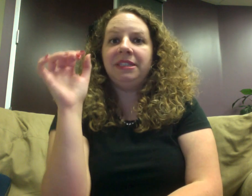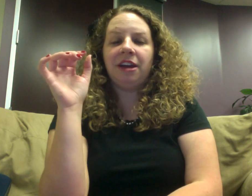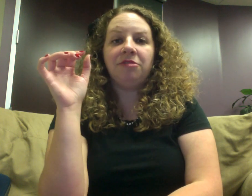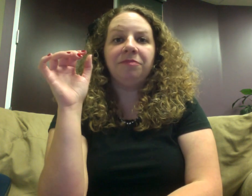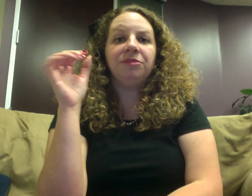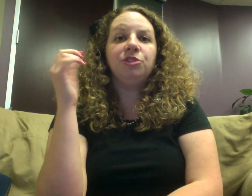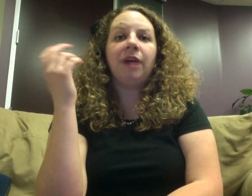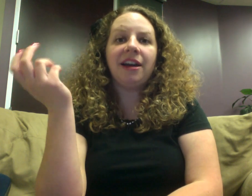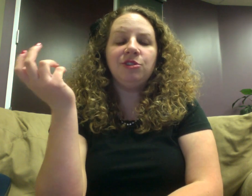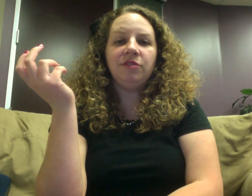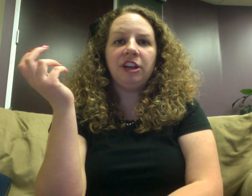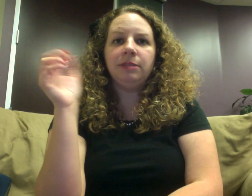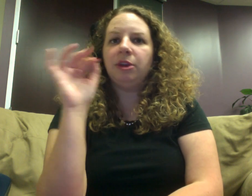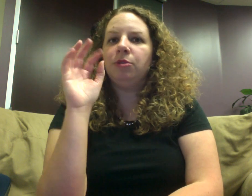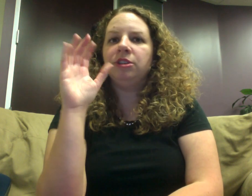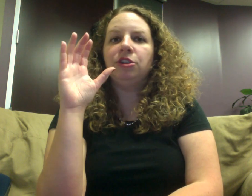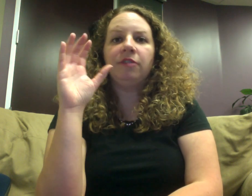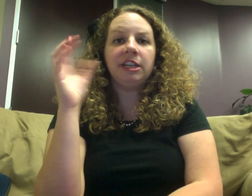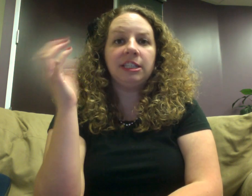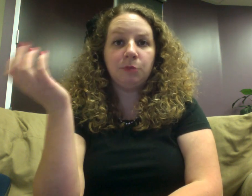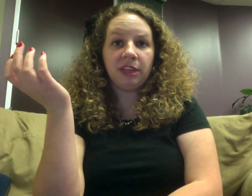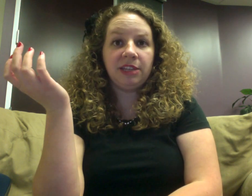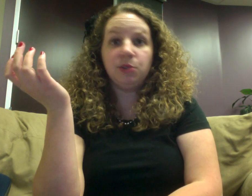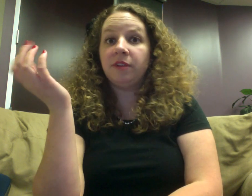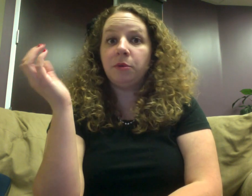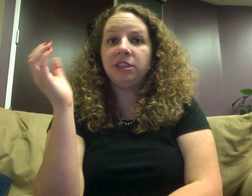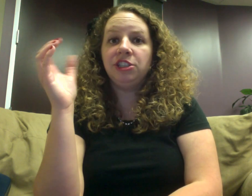and down. So as you fingerspell, you want to go very smoothly. So if I'm going to do